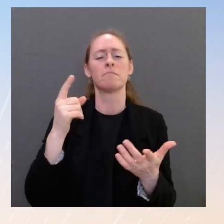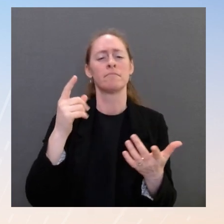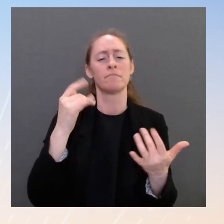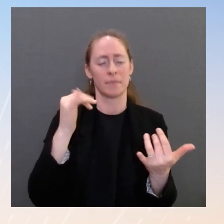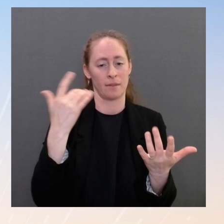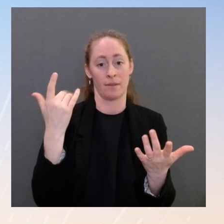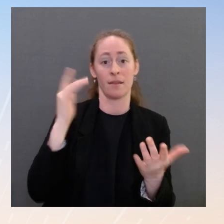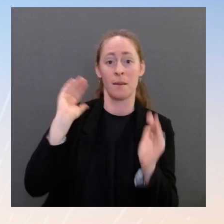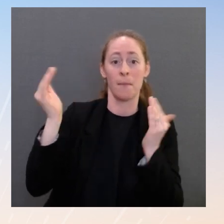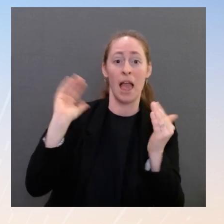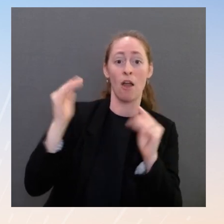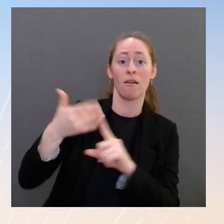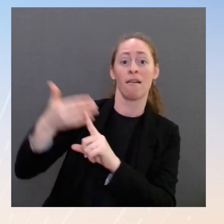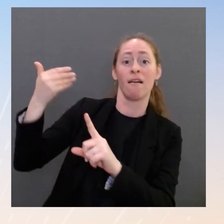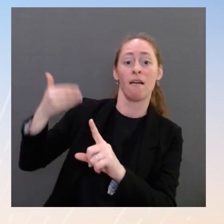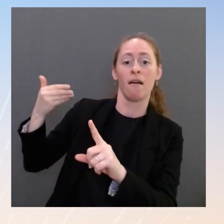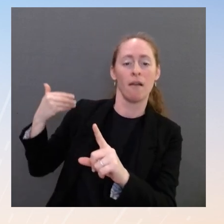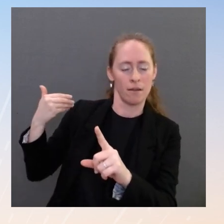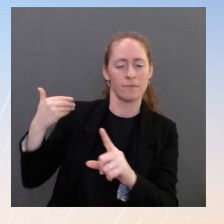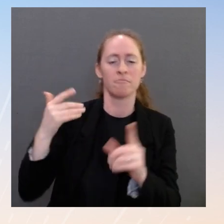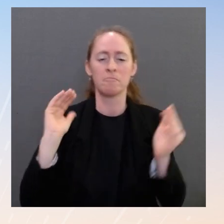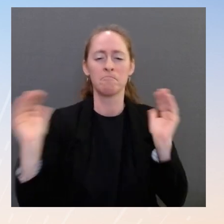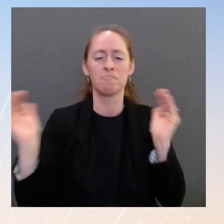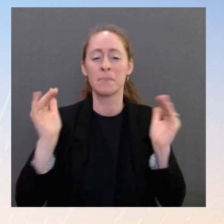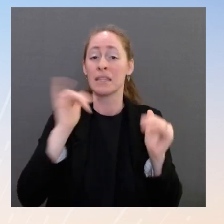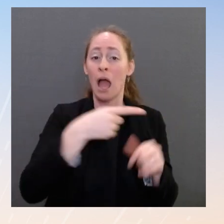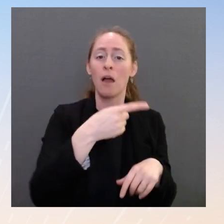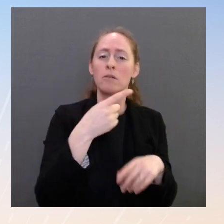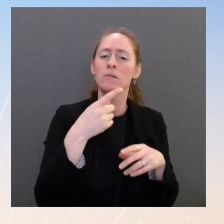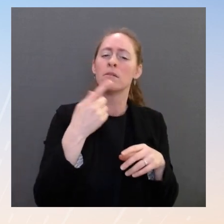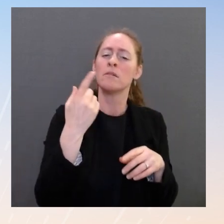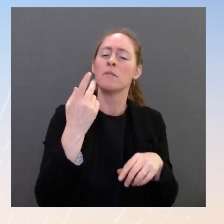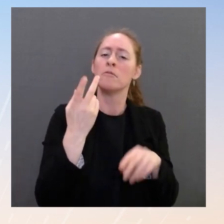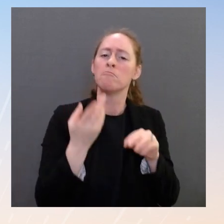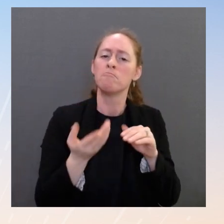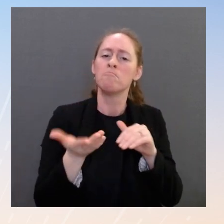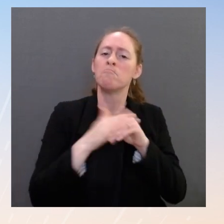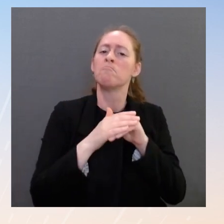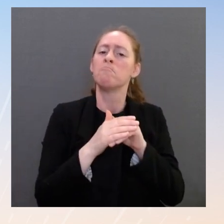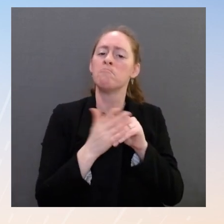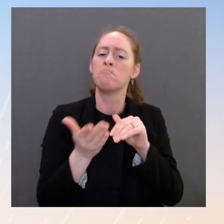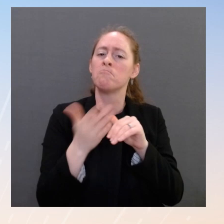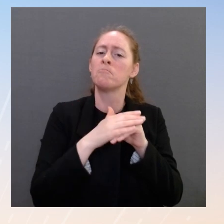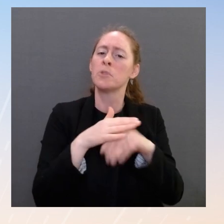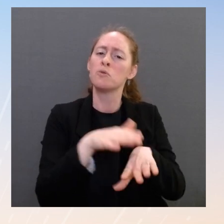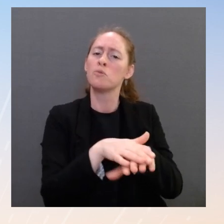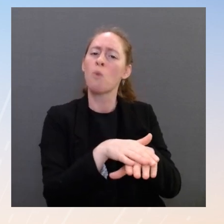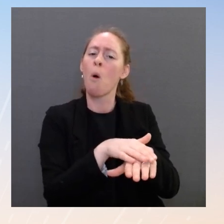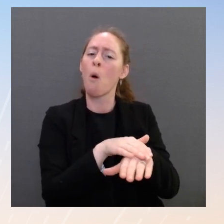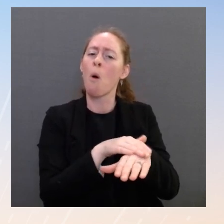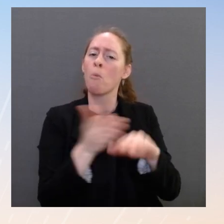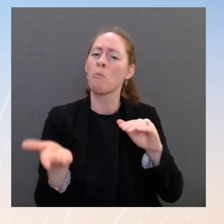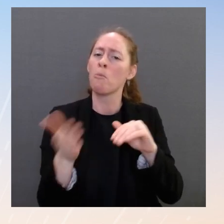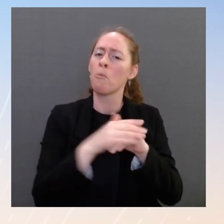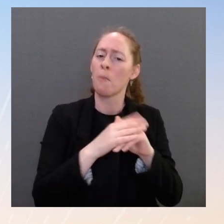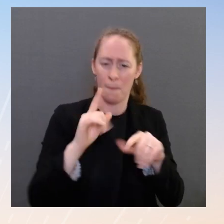very strong pace of growth in the fourth quarter. When taken together, growth over the two quarters is expected to be at a solid pace if we look at it over time,